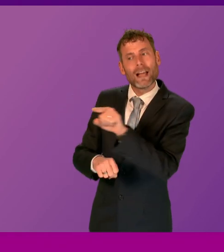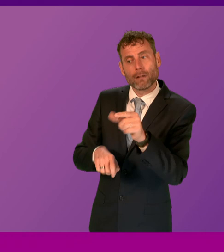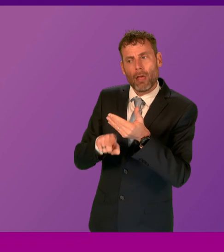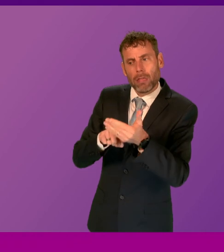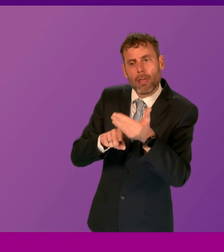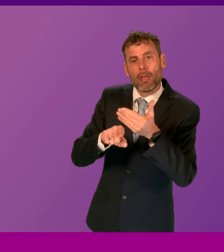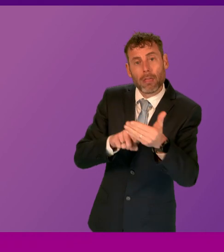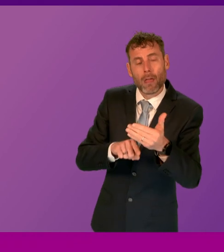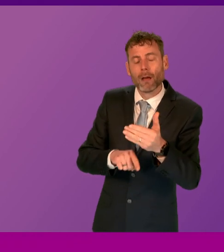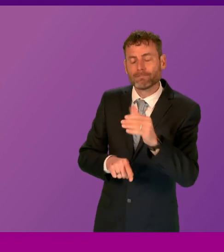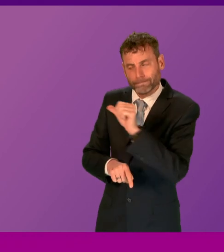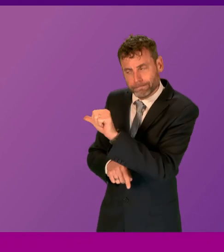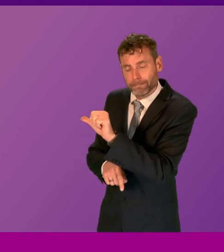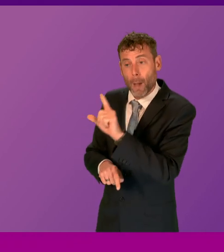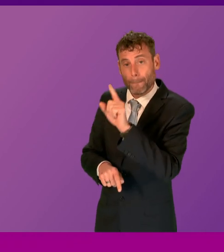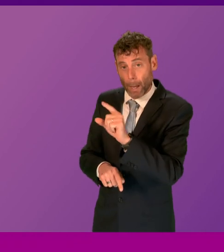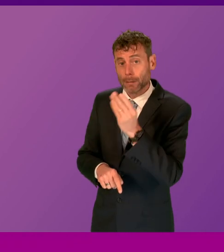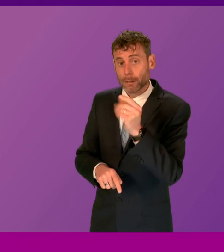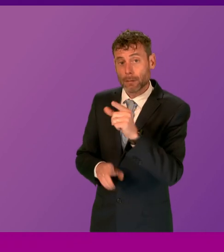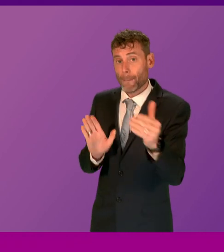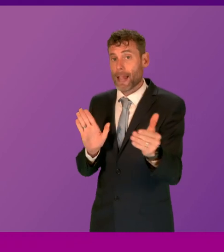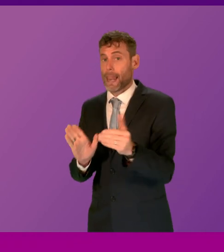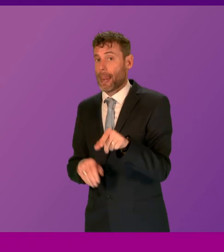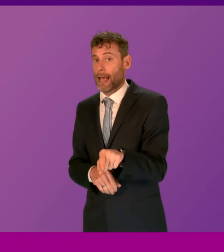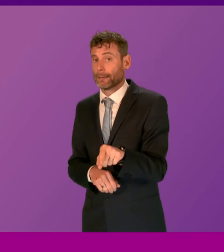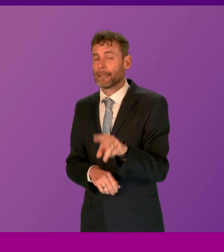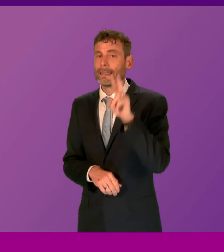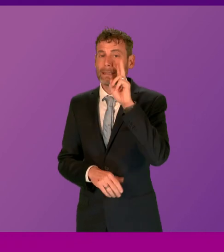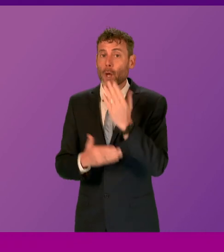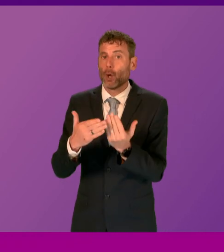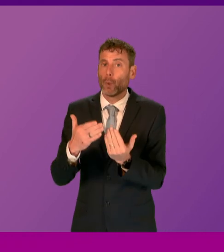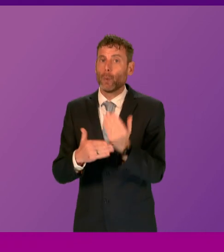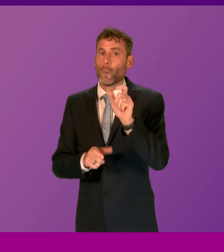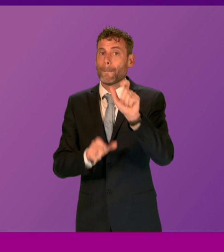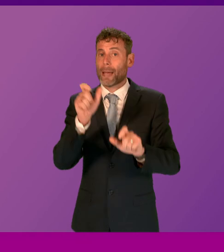The number of new out-patients who are waiting more than two years is down by 66 per cent.